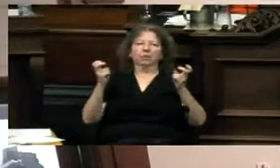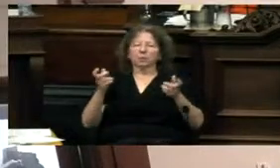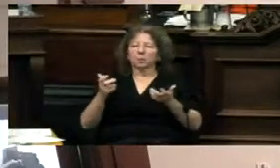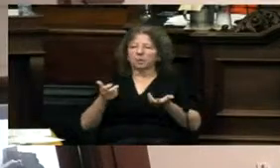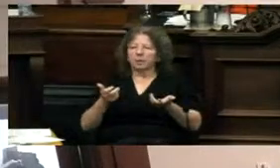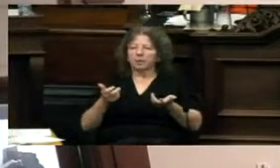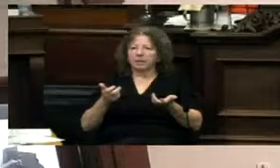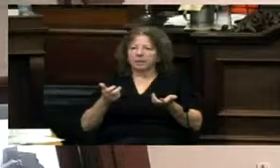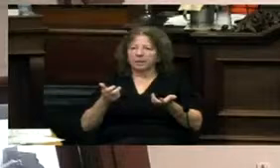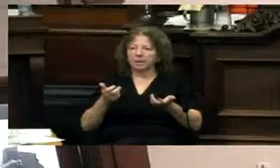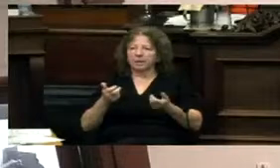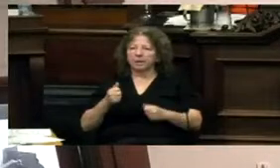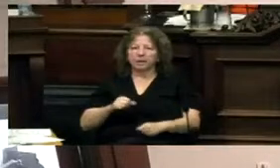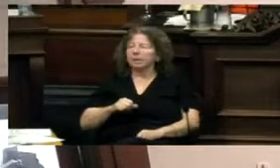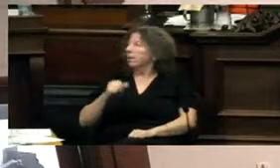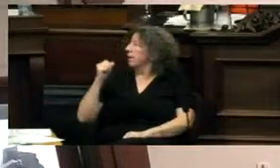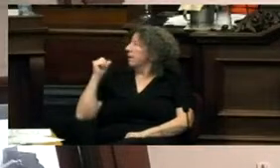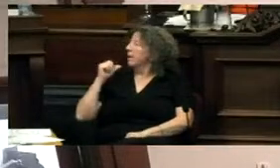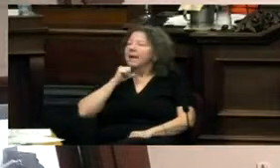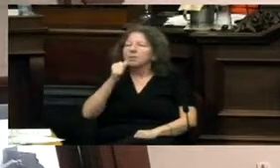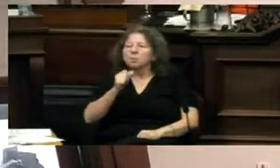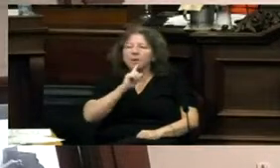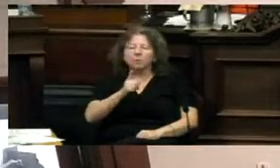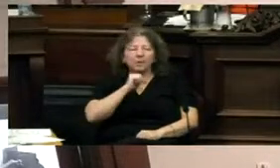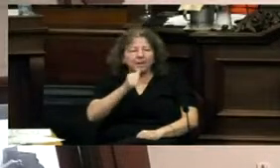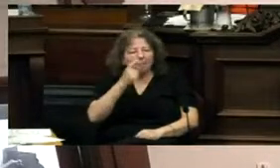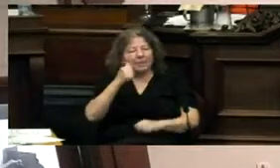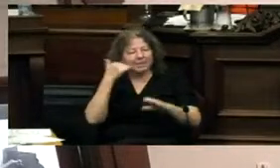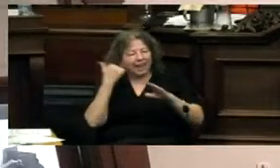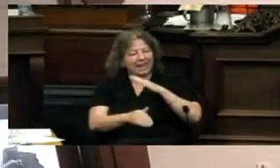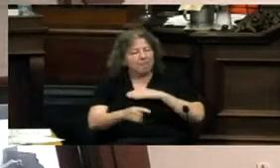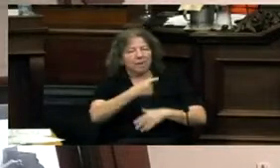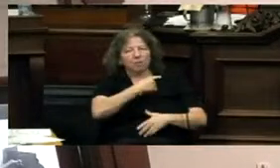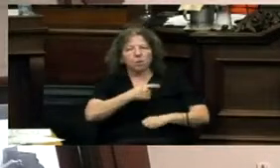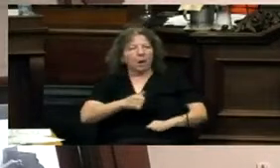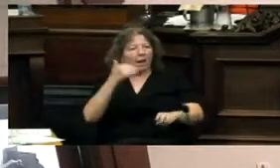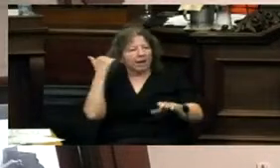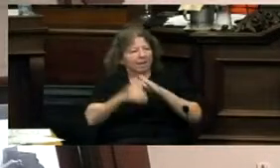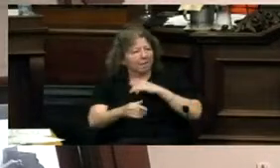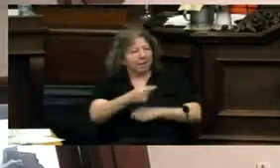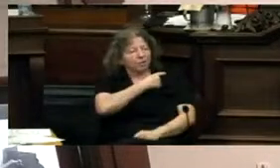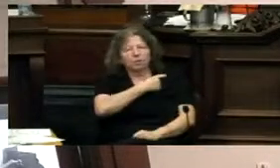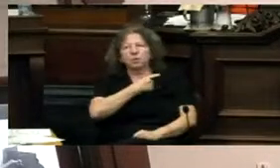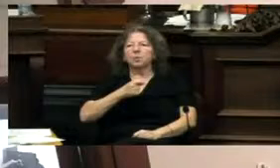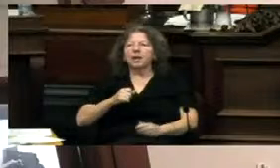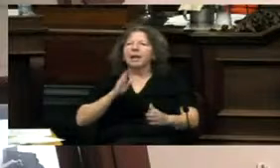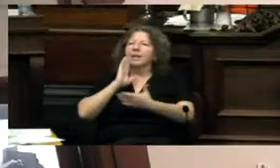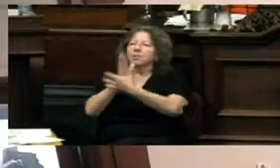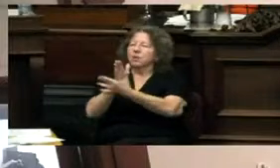And this is the first time this is coming up as a major issue. I feel like it's lights, cameras,